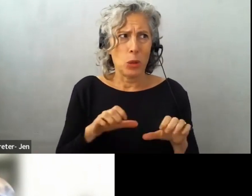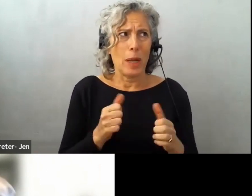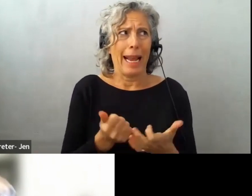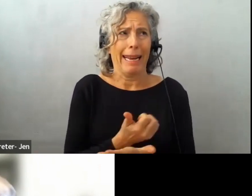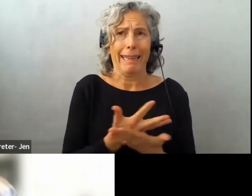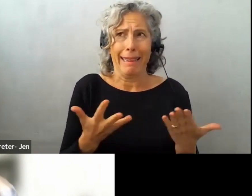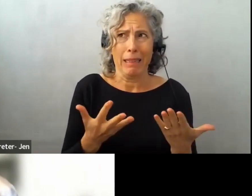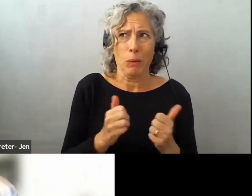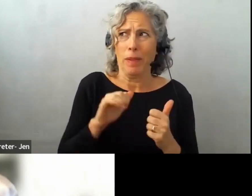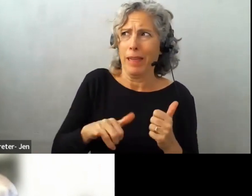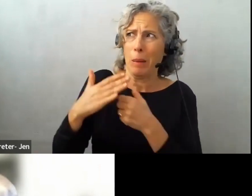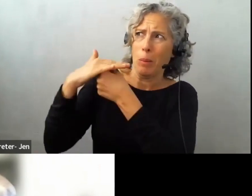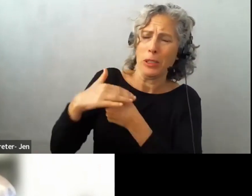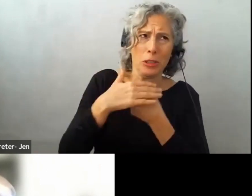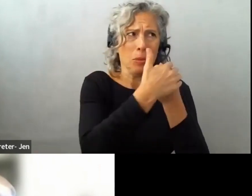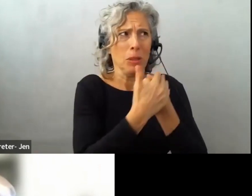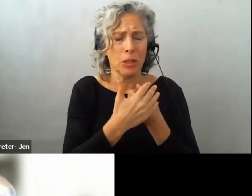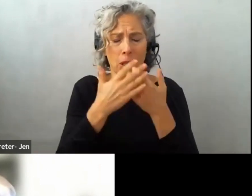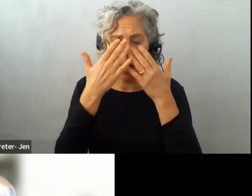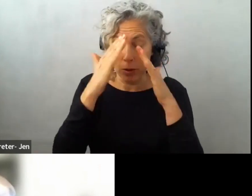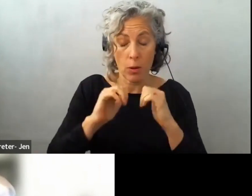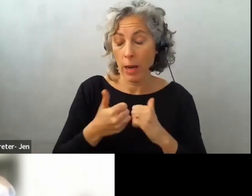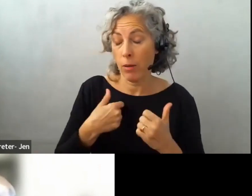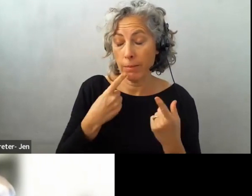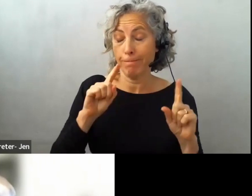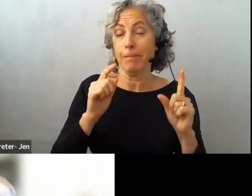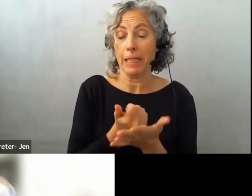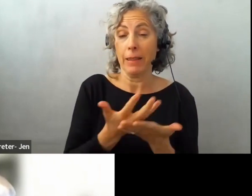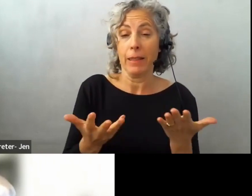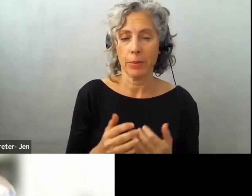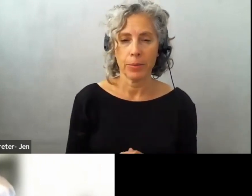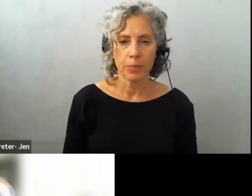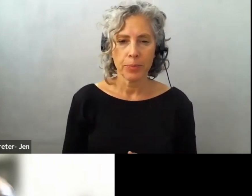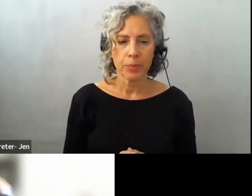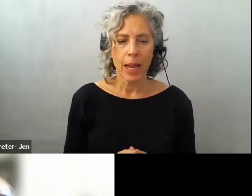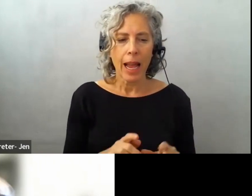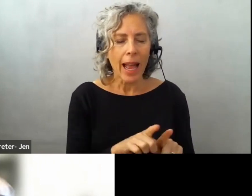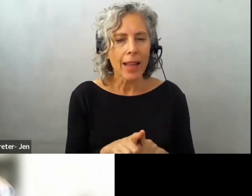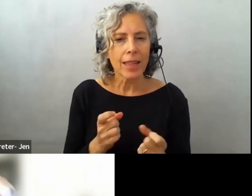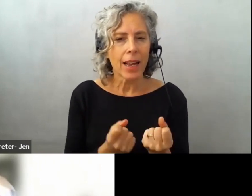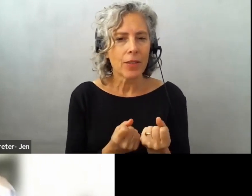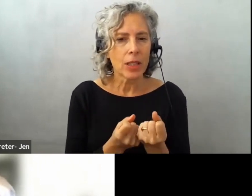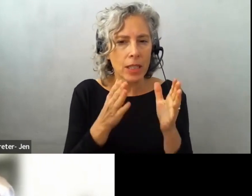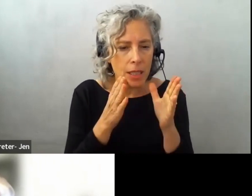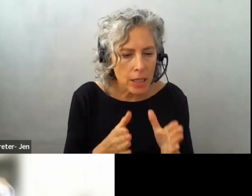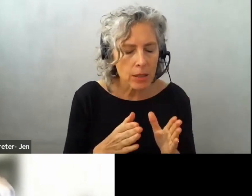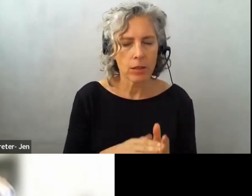So I think that, as advocates, as researchers, as care